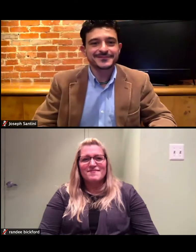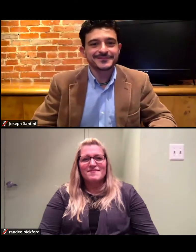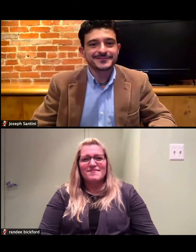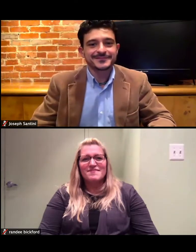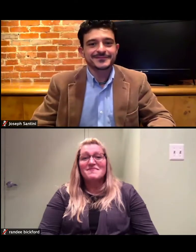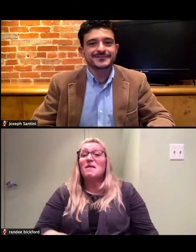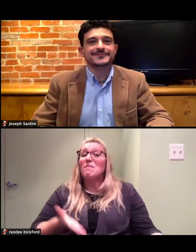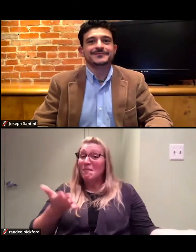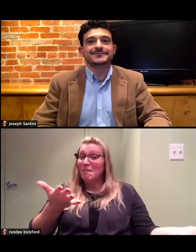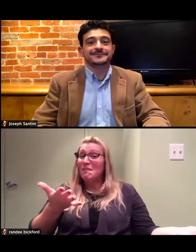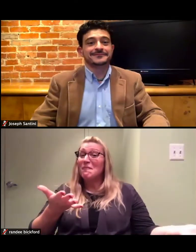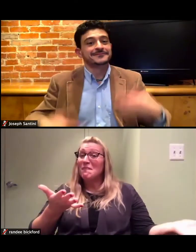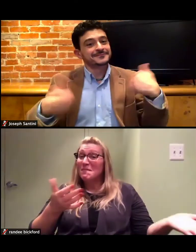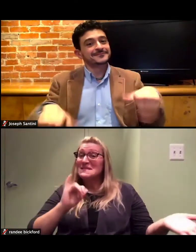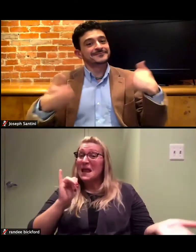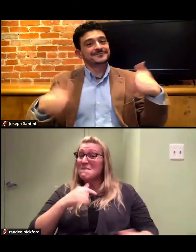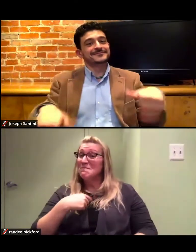So, finish the poll. We're gonna show you the results now.